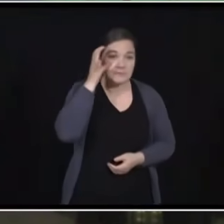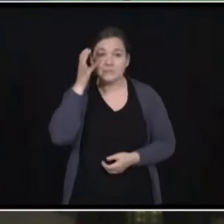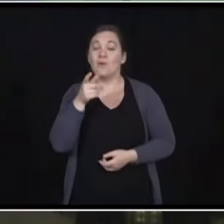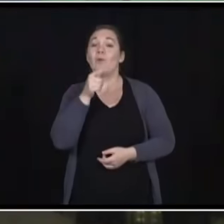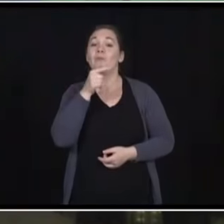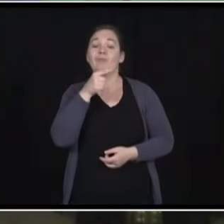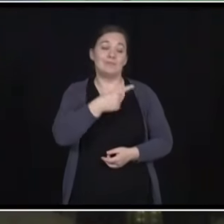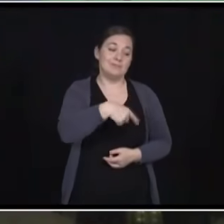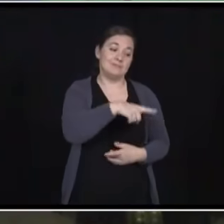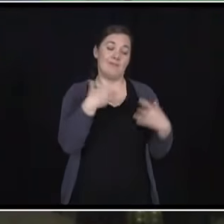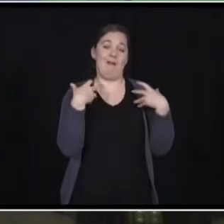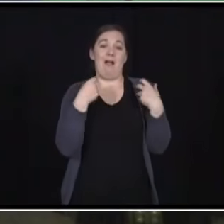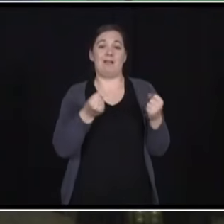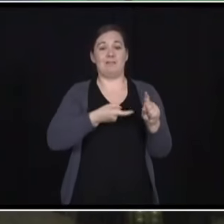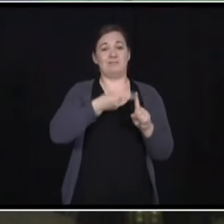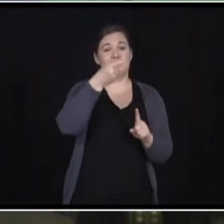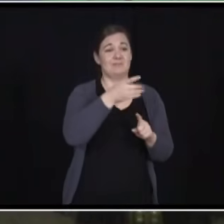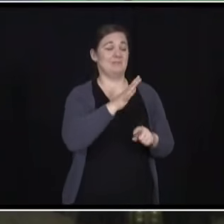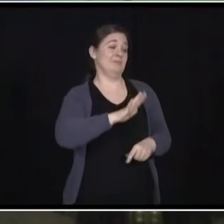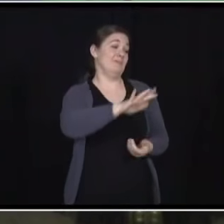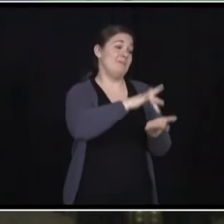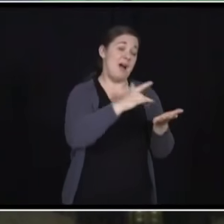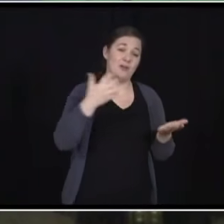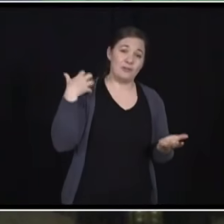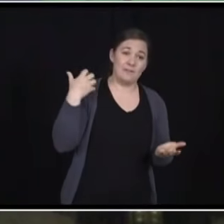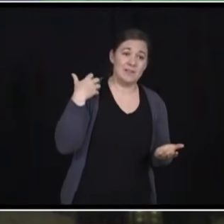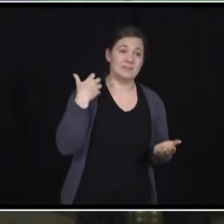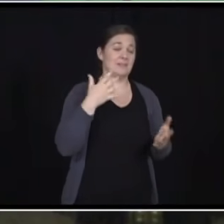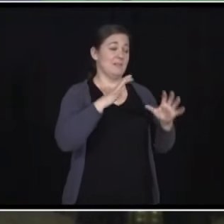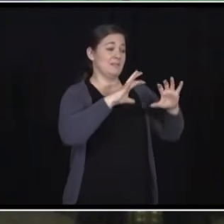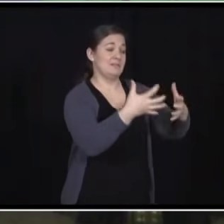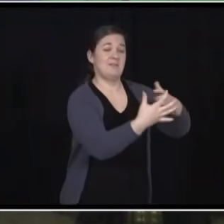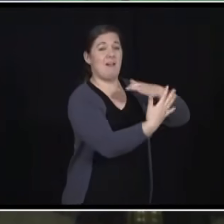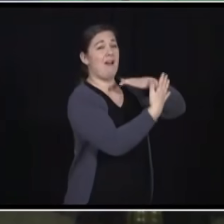Is this something you are at all considering and if not, why not?